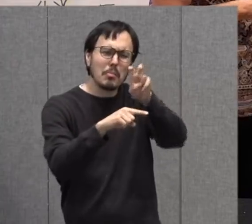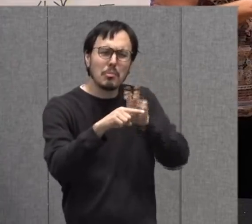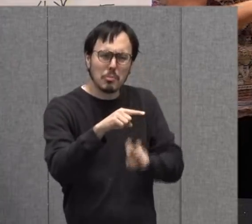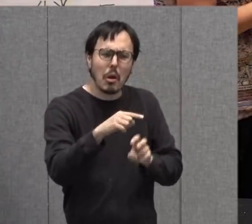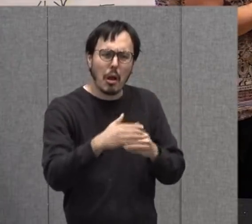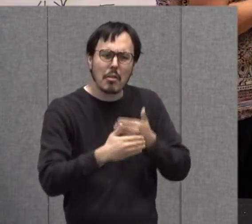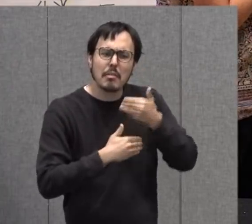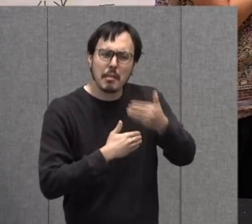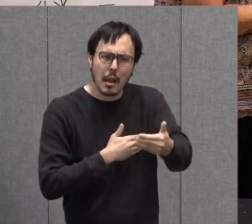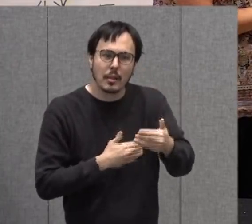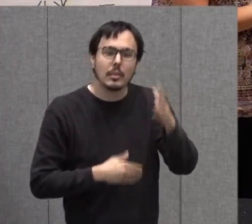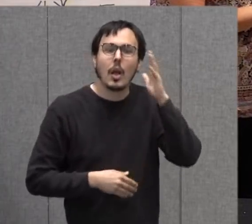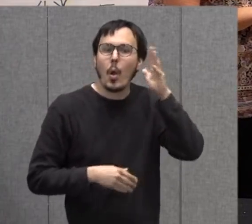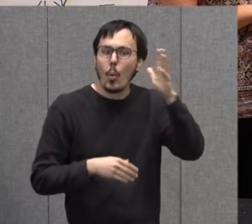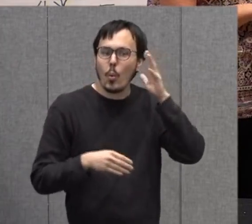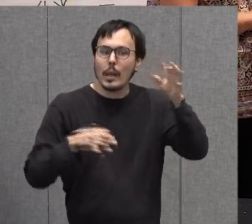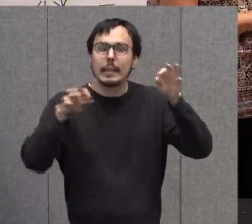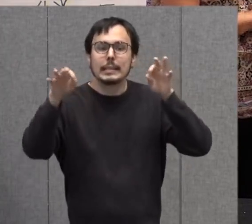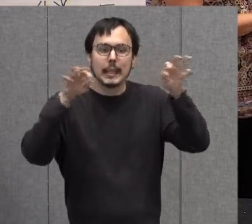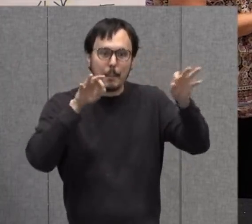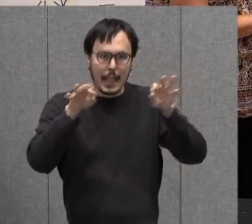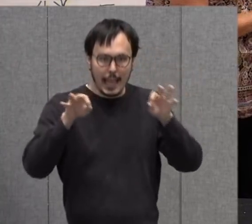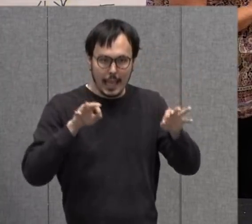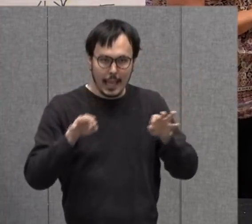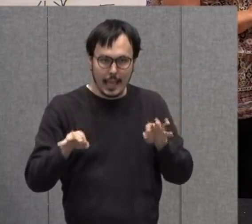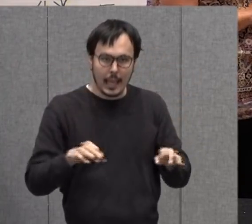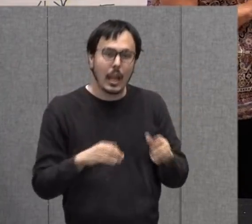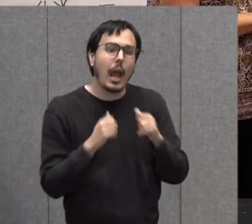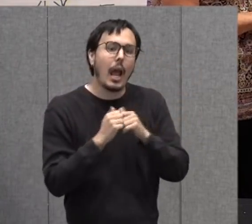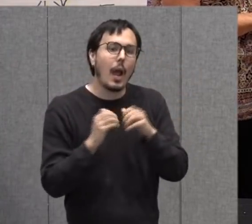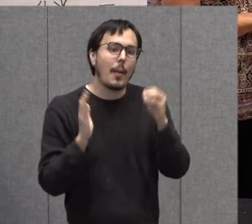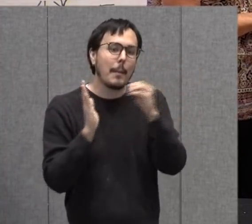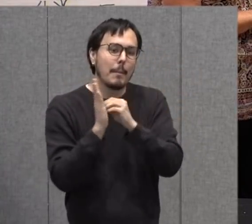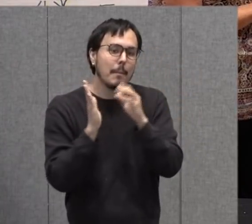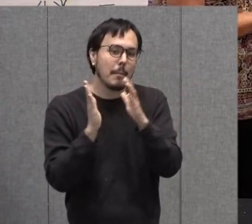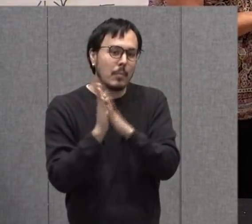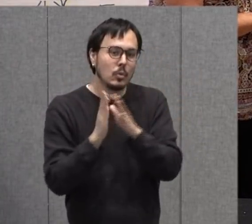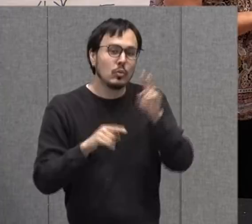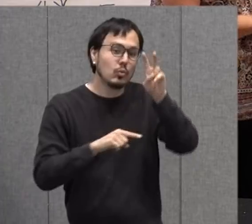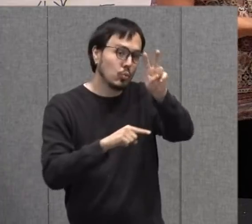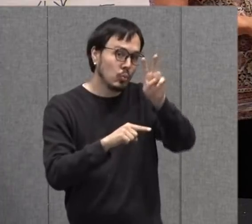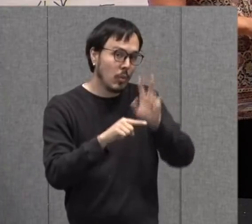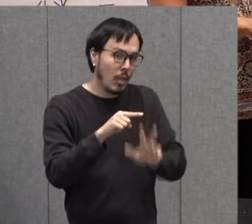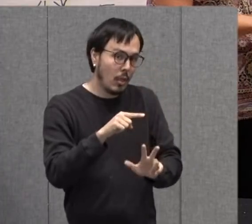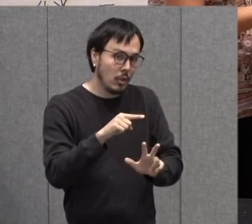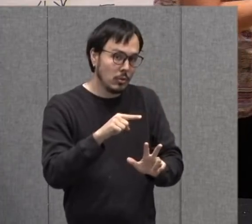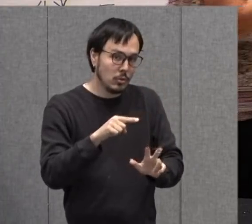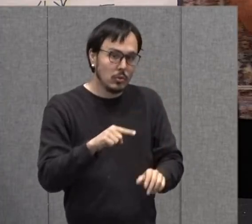We are to explain how you decided where to place two thirds and two fifths on the number line.